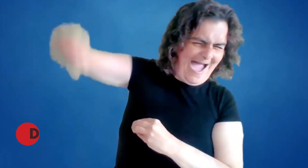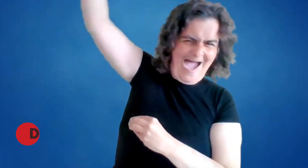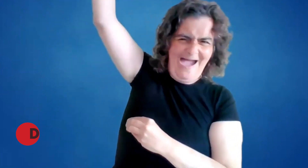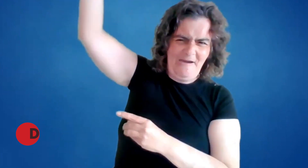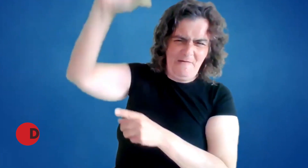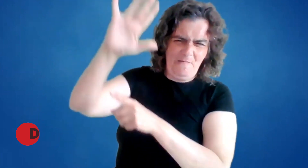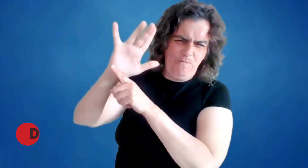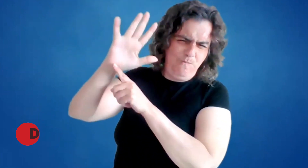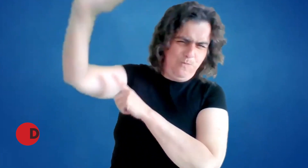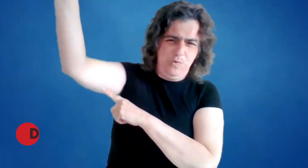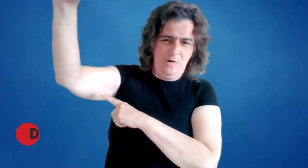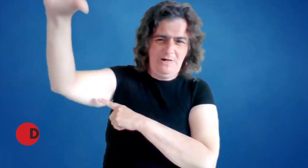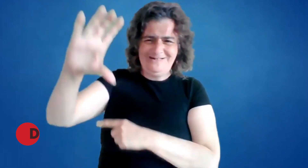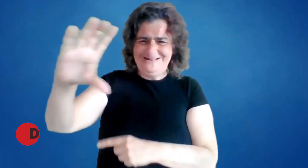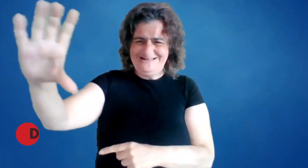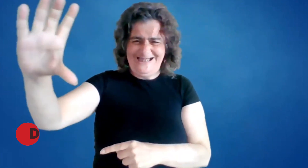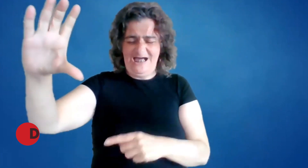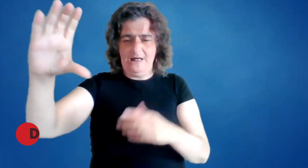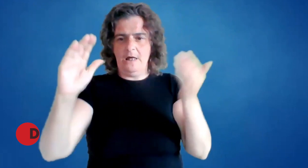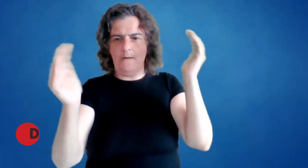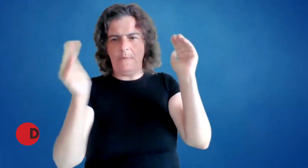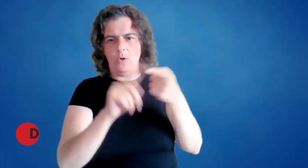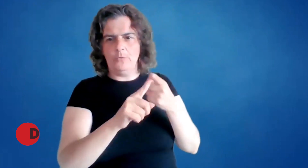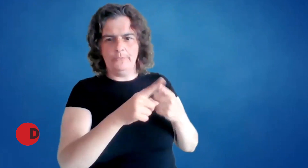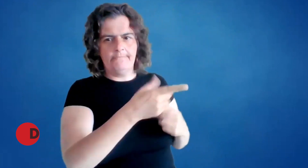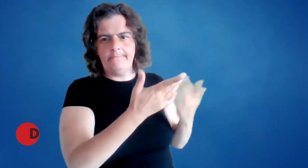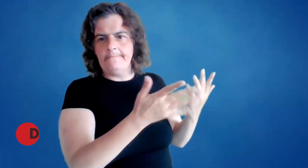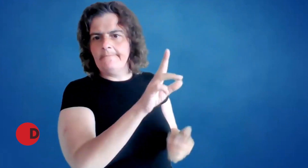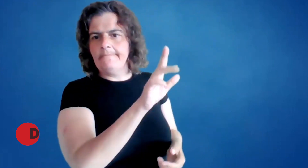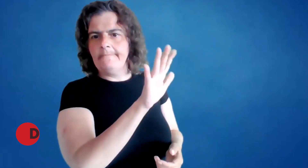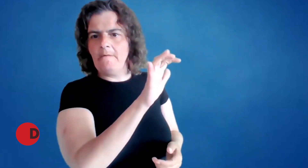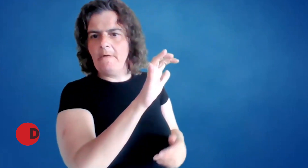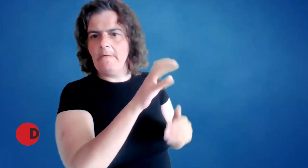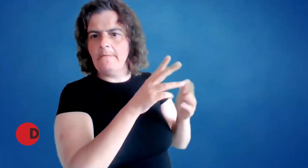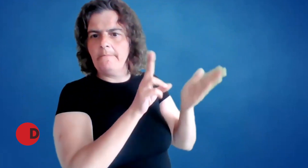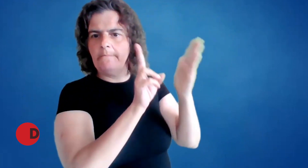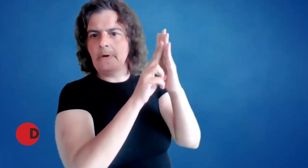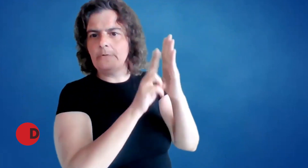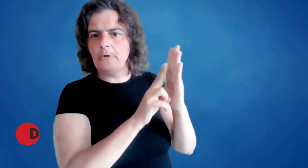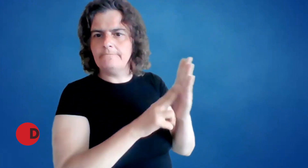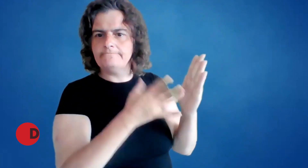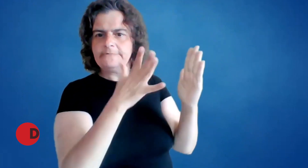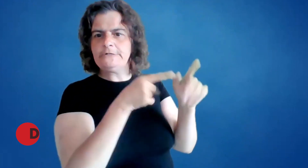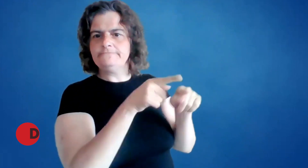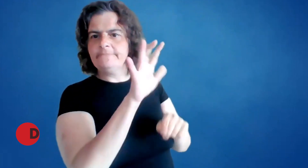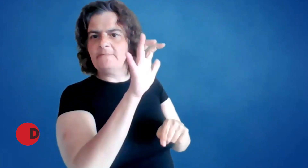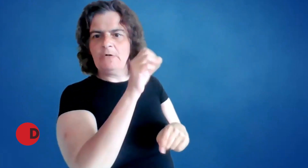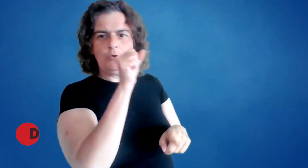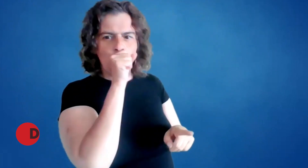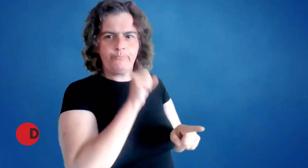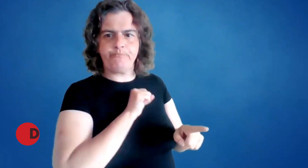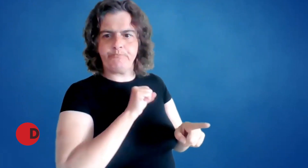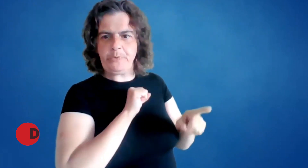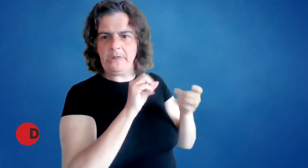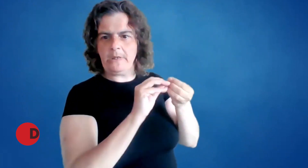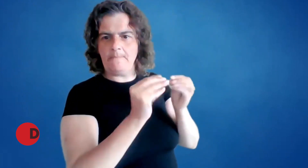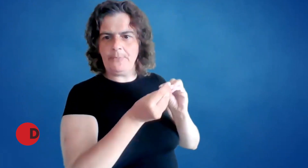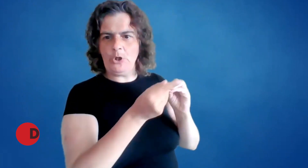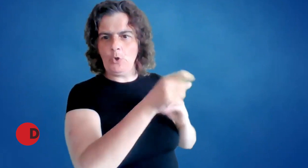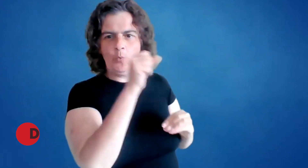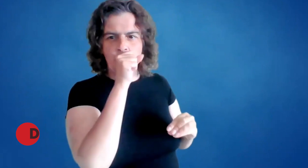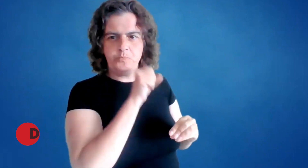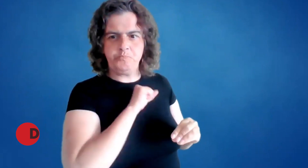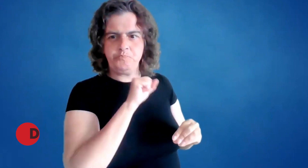the numbers skyrocket and that carries more weight compared to a single petition